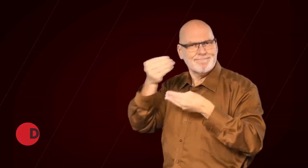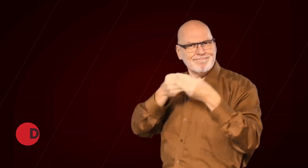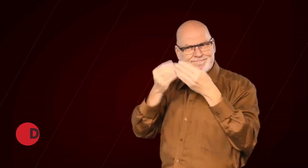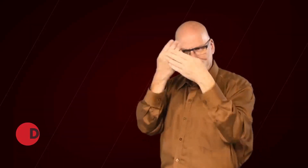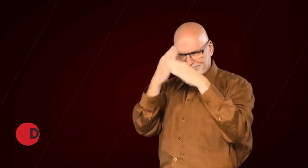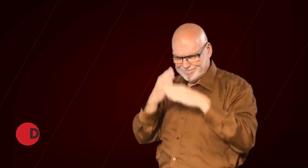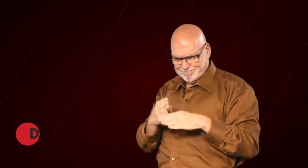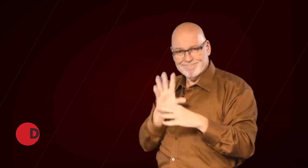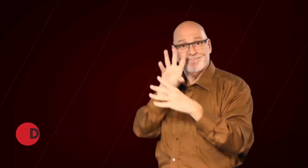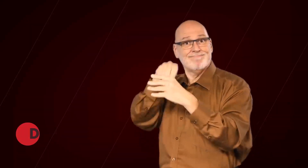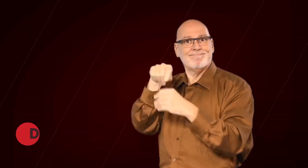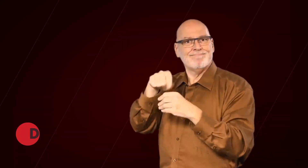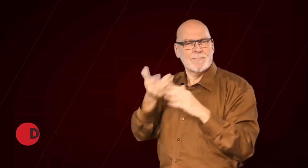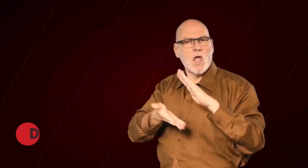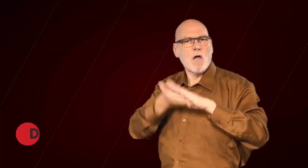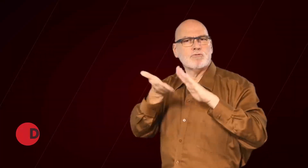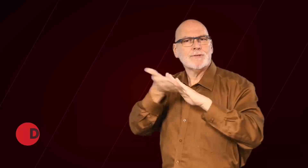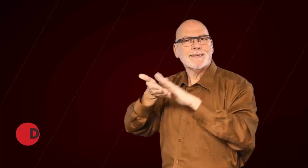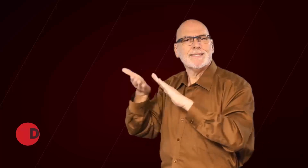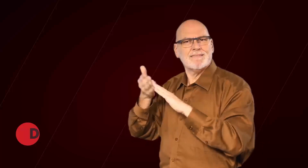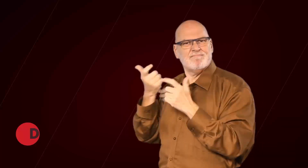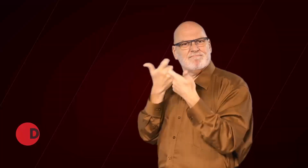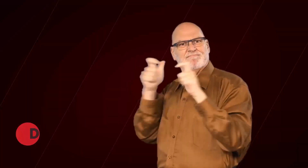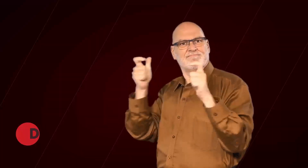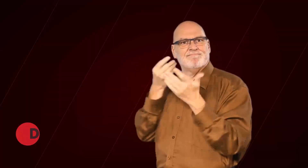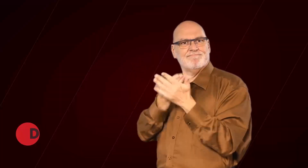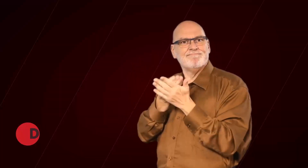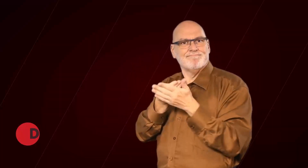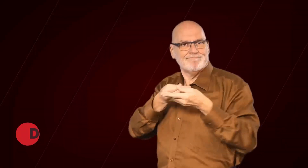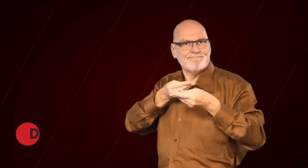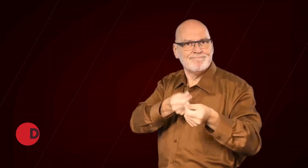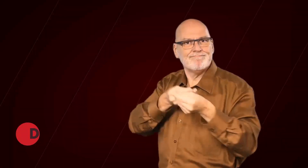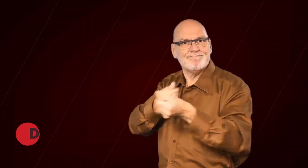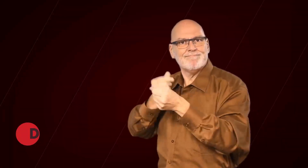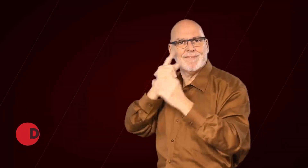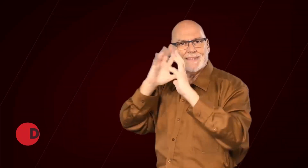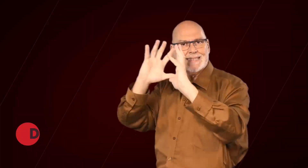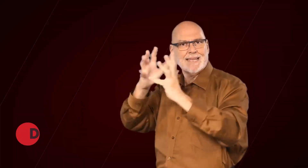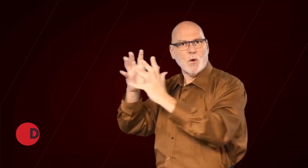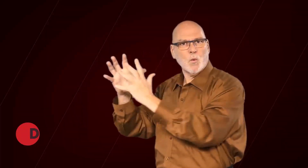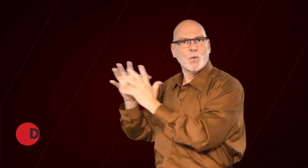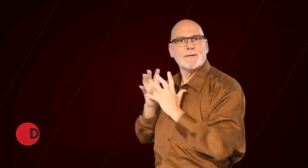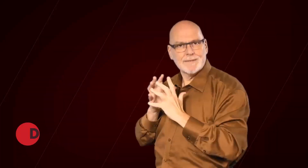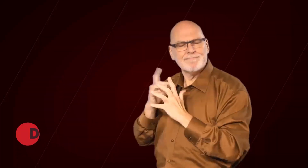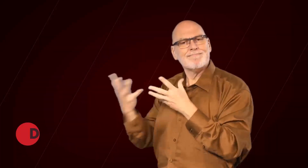broken down in "Operations" as it is the largest expense category